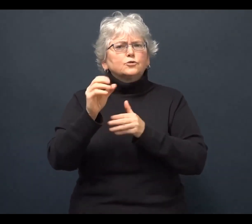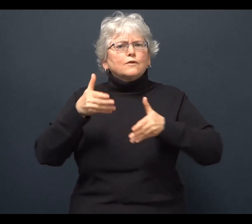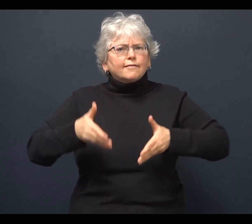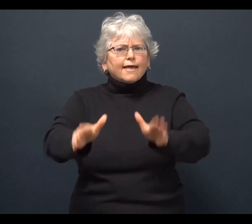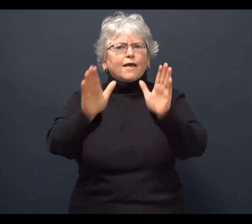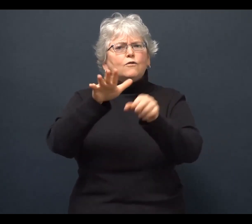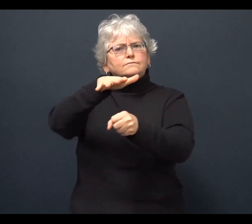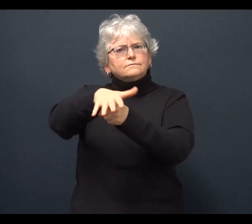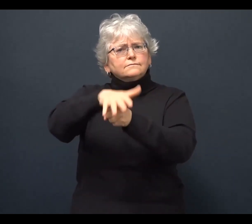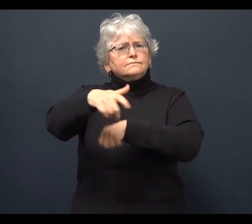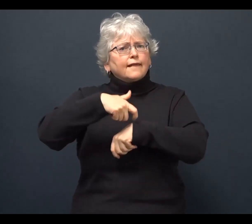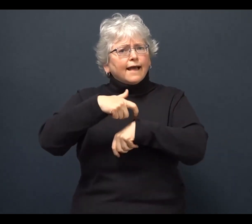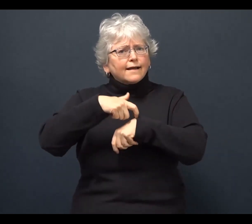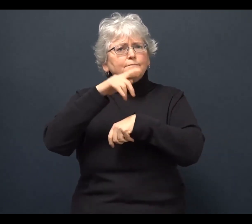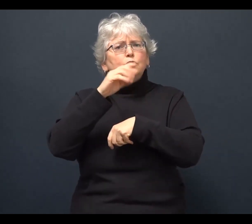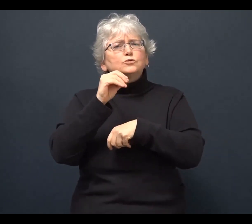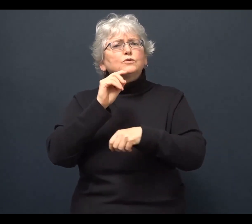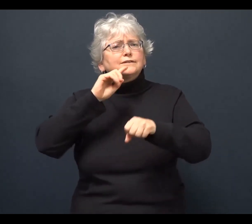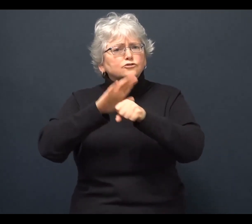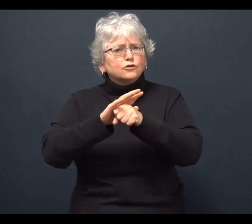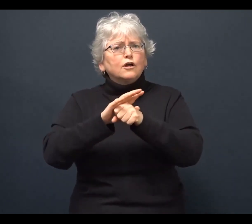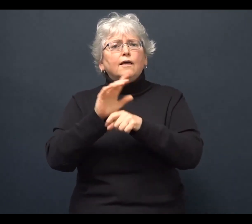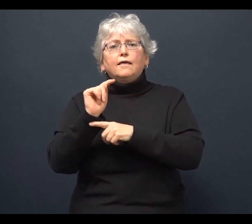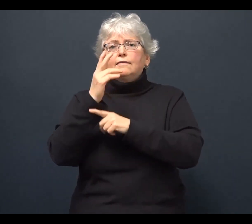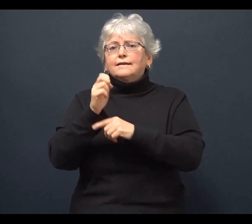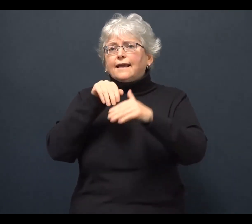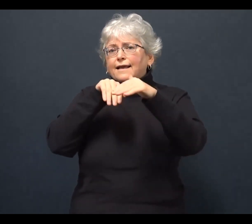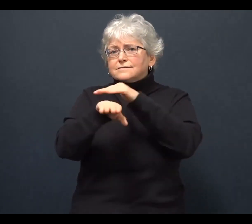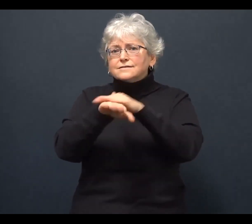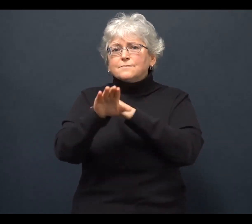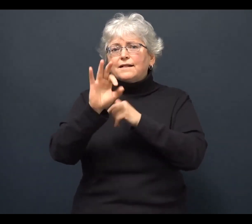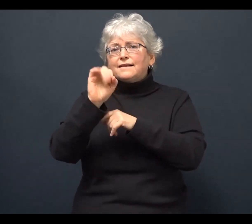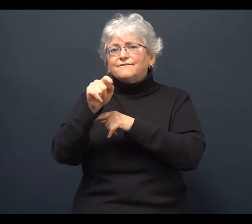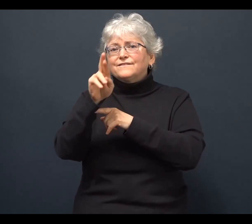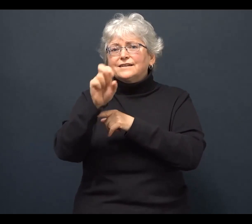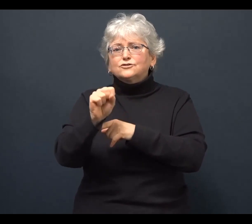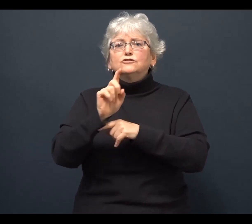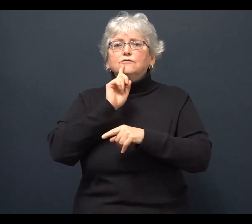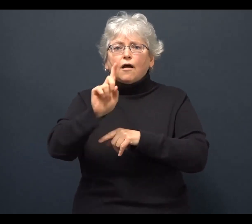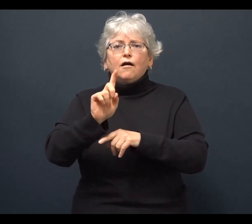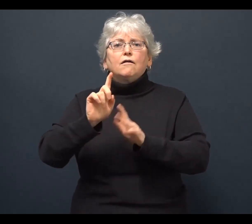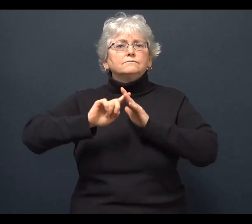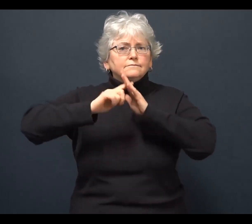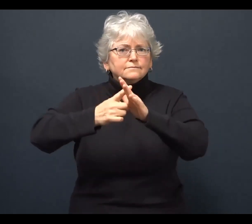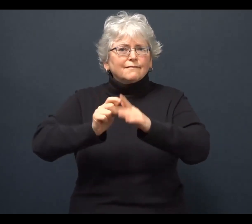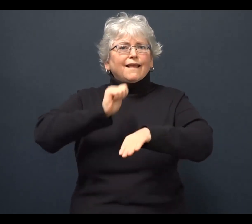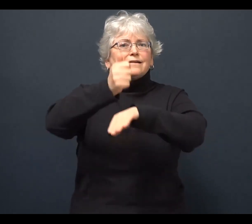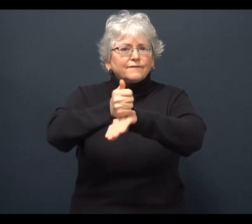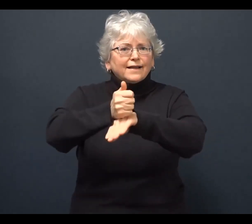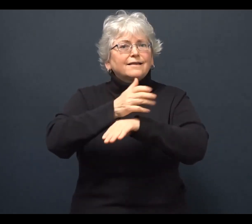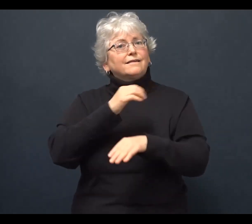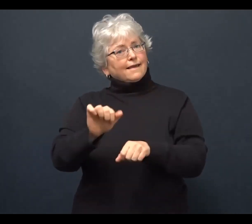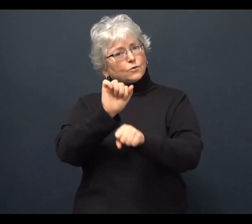sufficient time to ensure the accessibility features are activated and also working